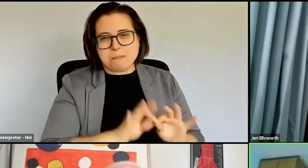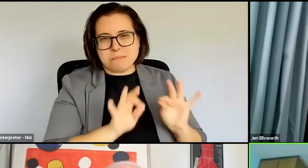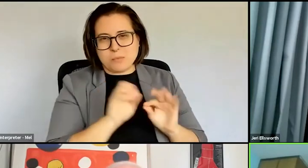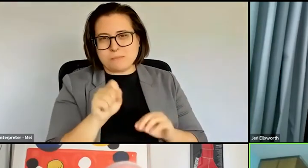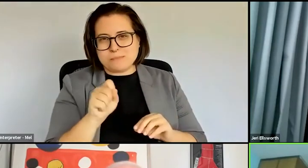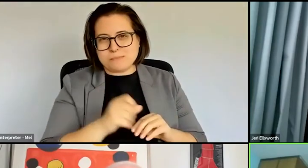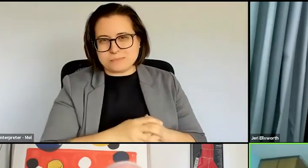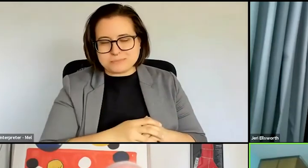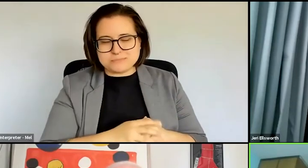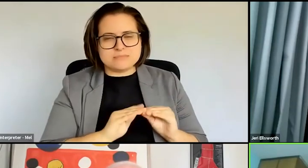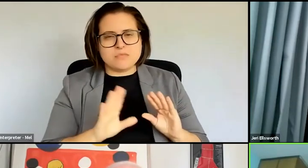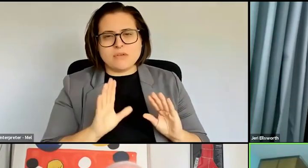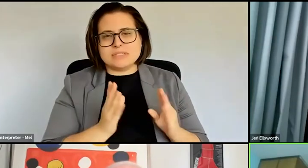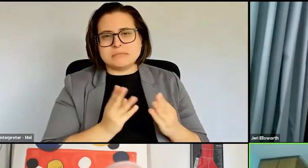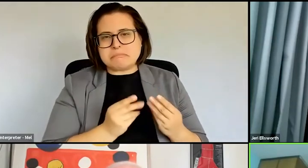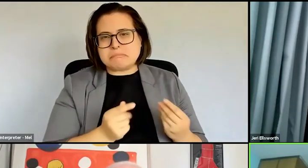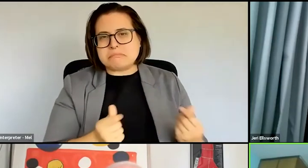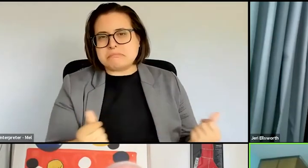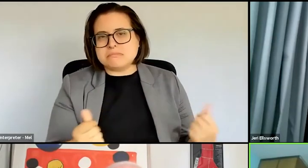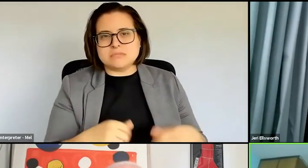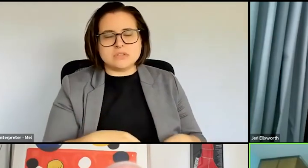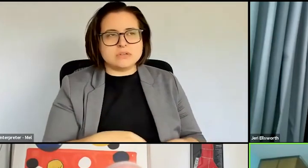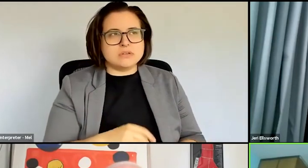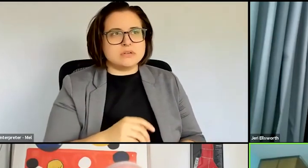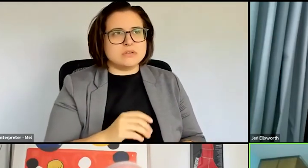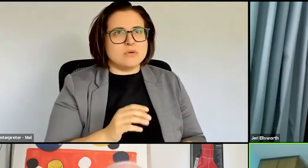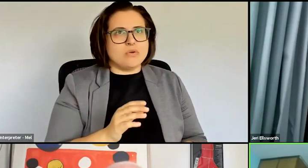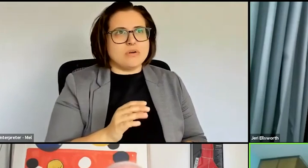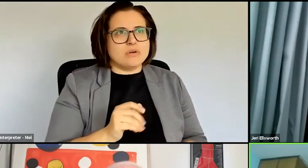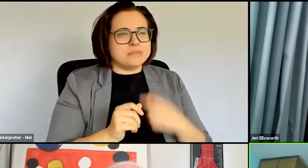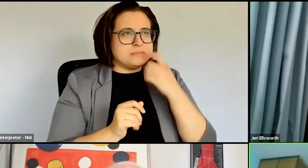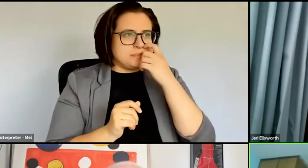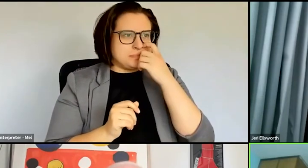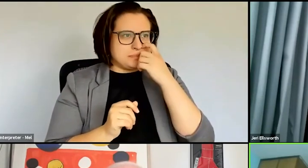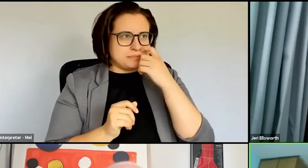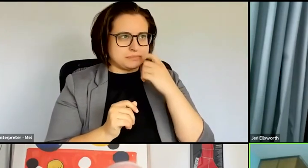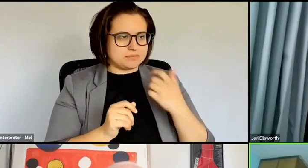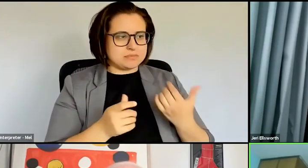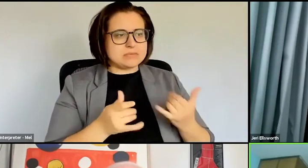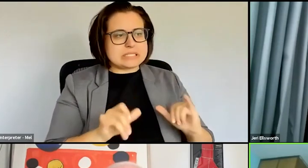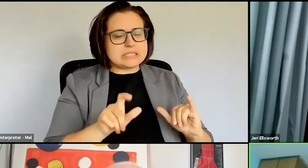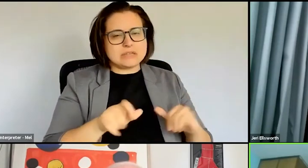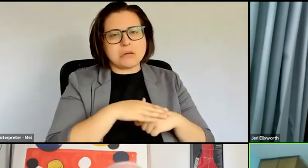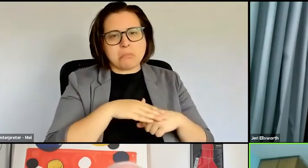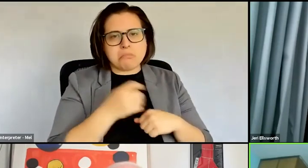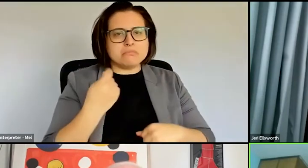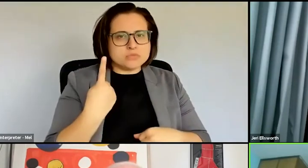things fade away, or that we still want them to be apprehensible, and of course accessible,